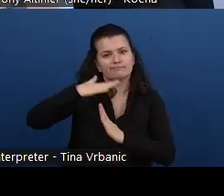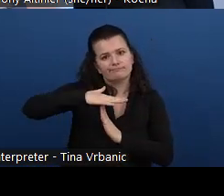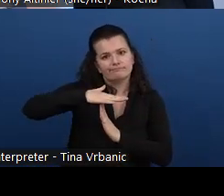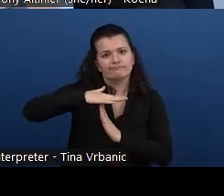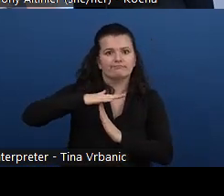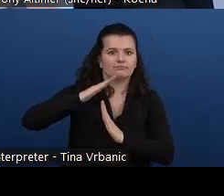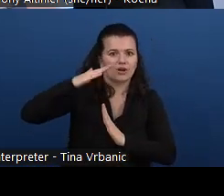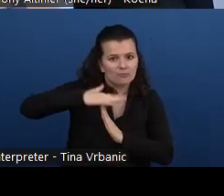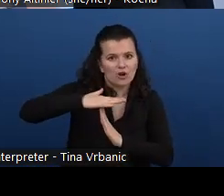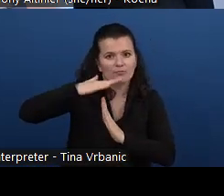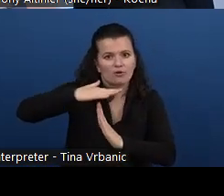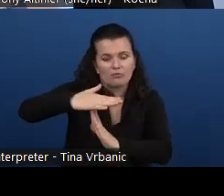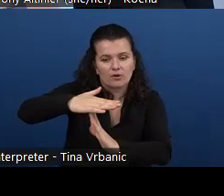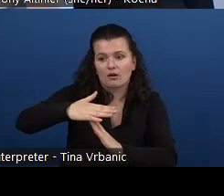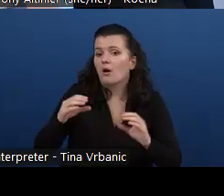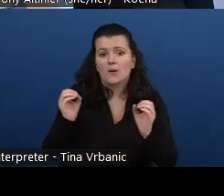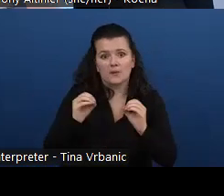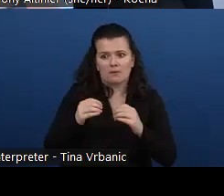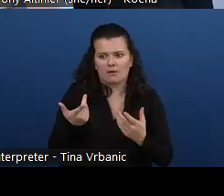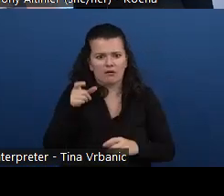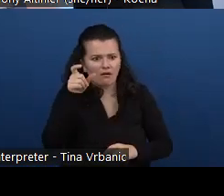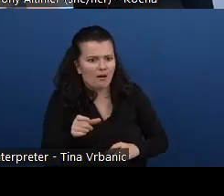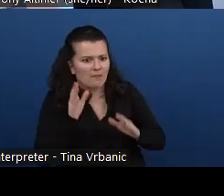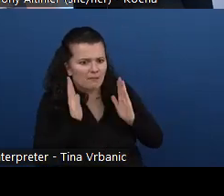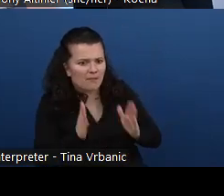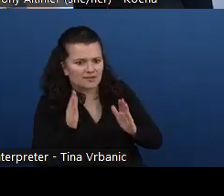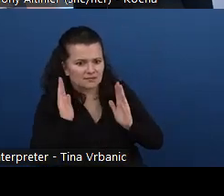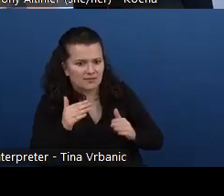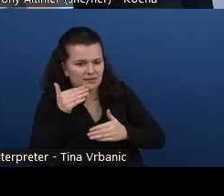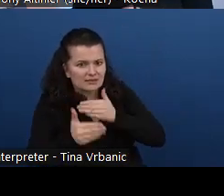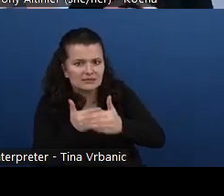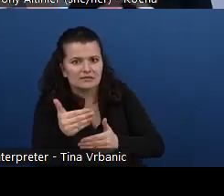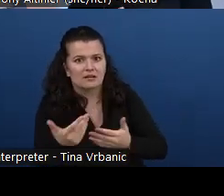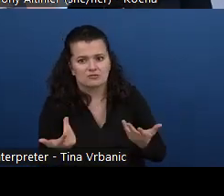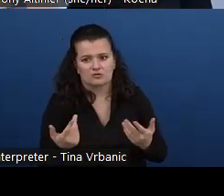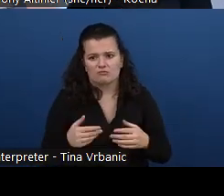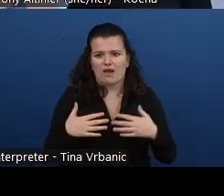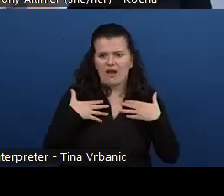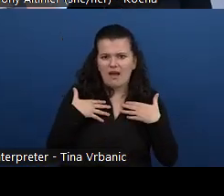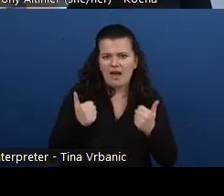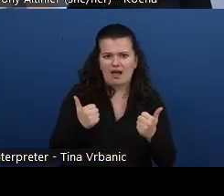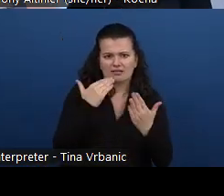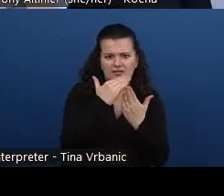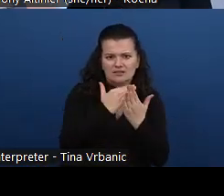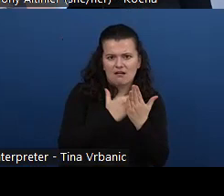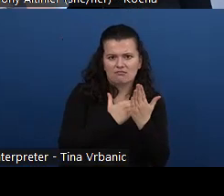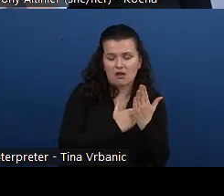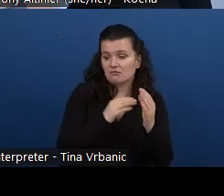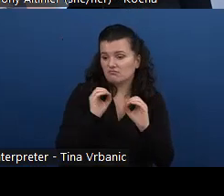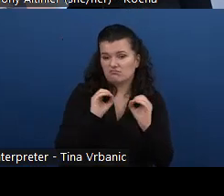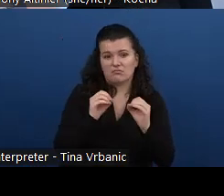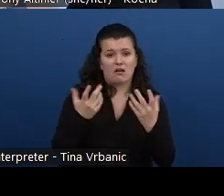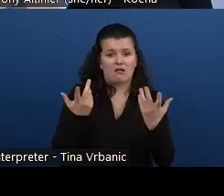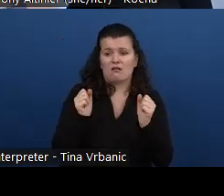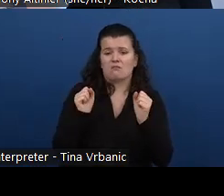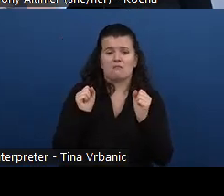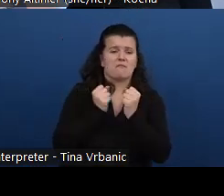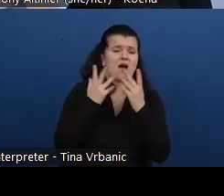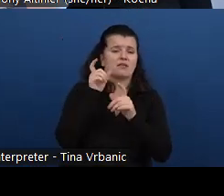They didn't comply with standards, so it was really crowded in the midst of a pandemic,